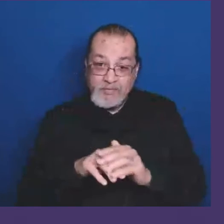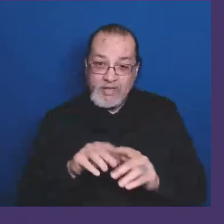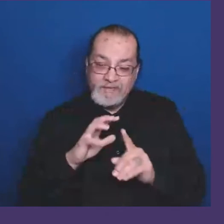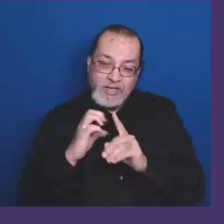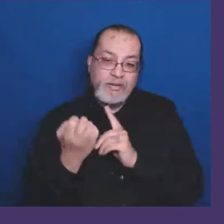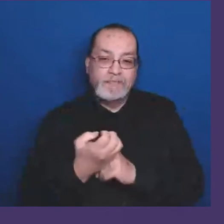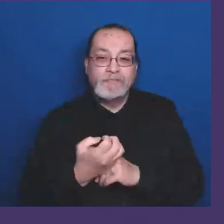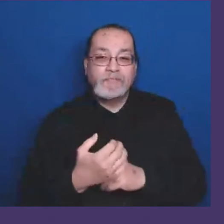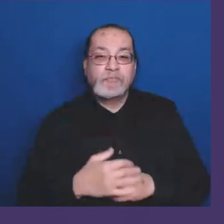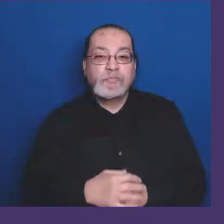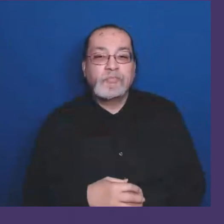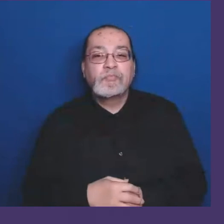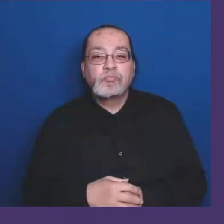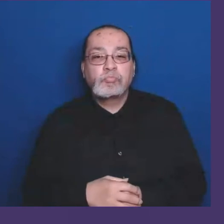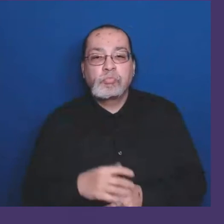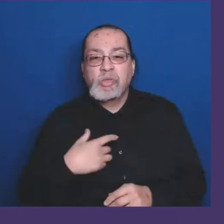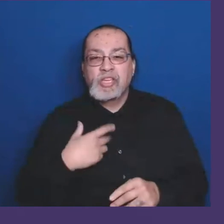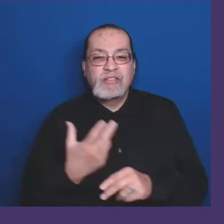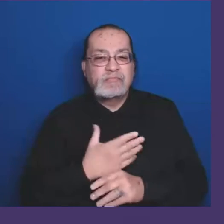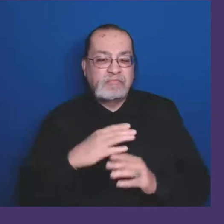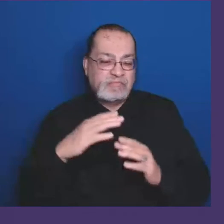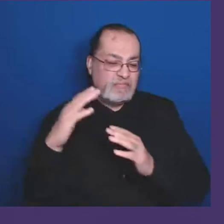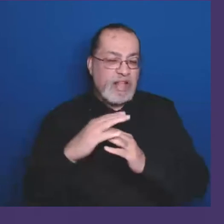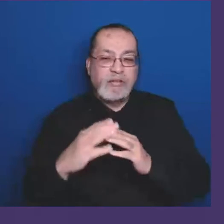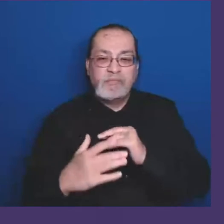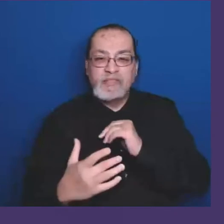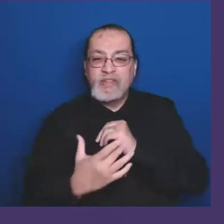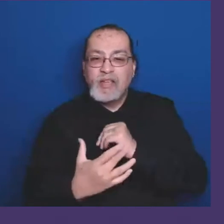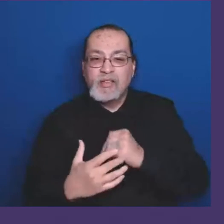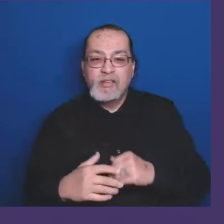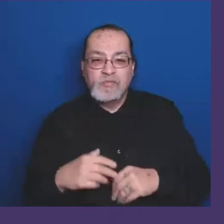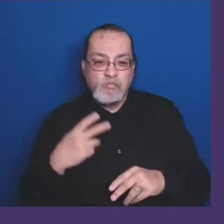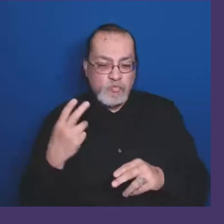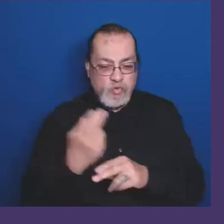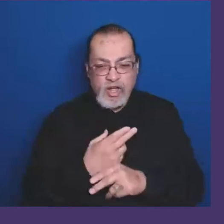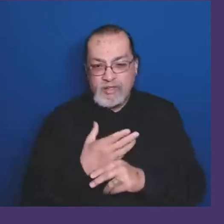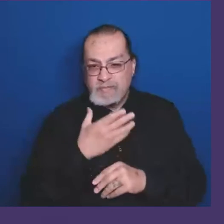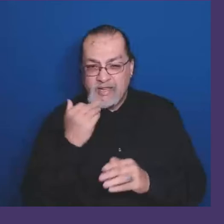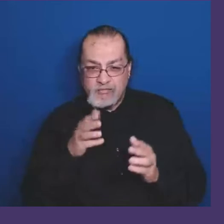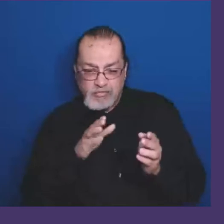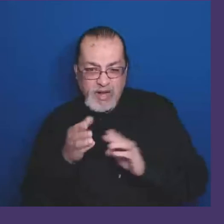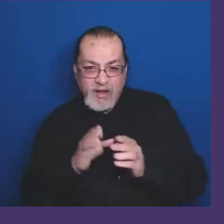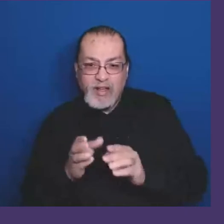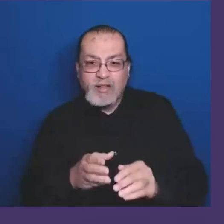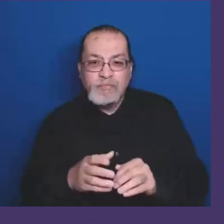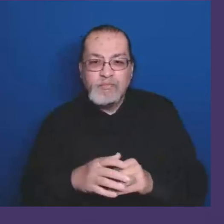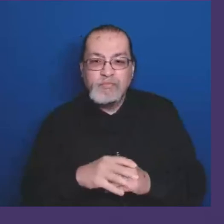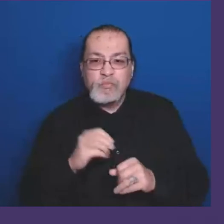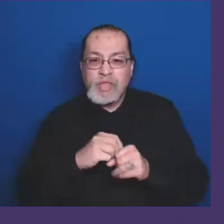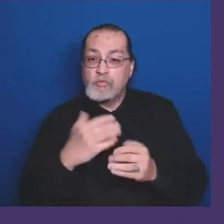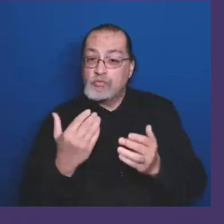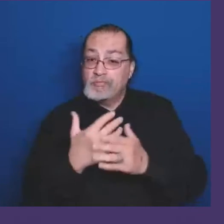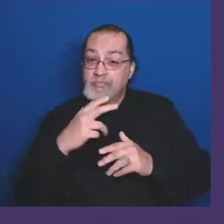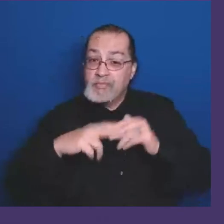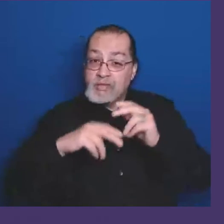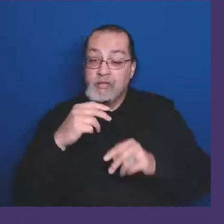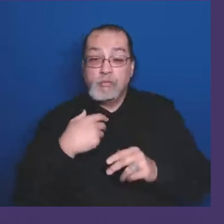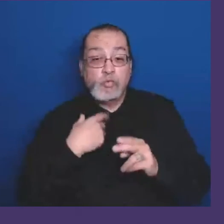We use tactical wayfinding in our new buildings, we use braille, high-contrast texts throughout our buildings,